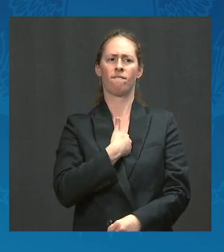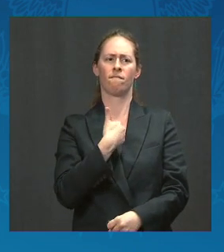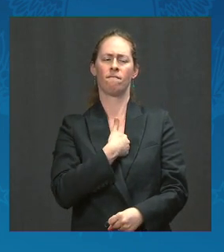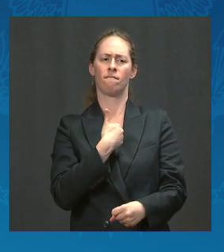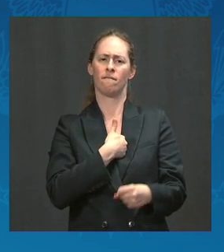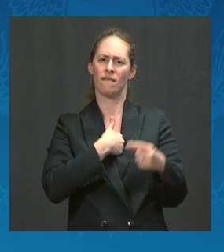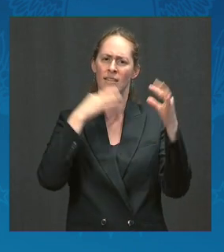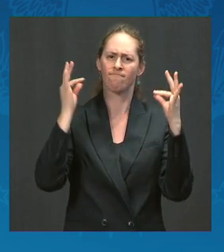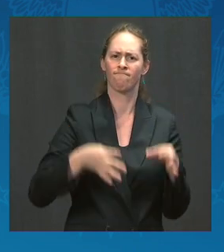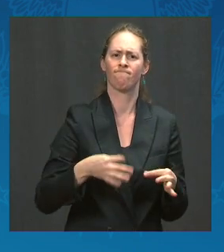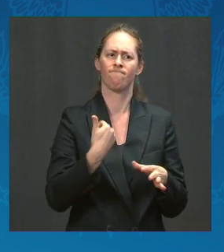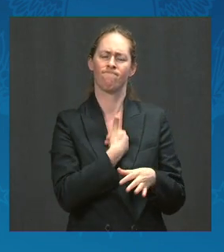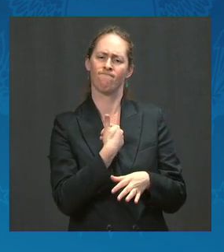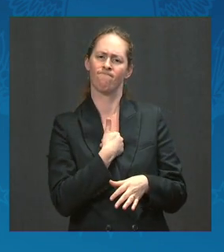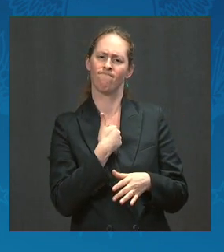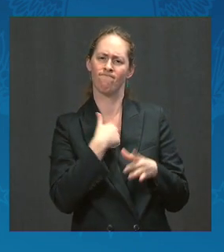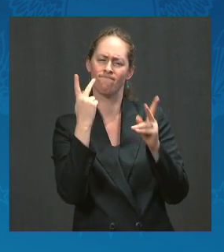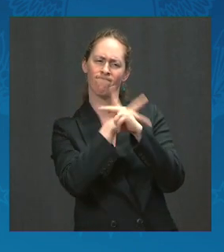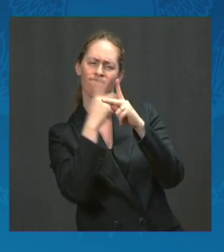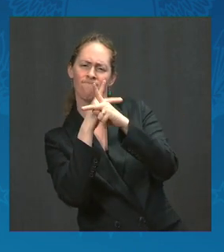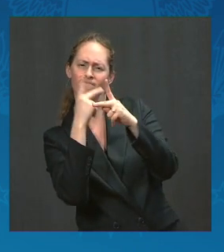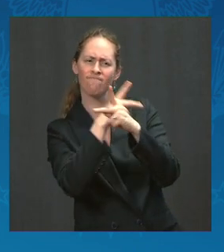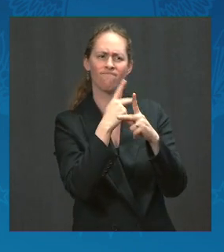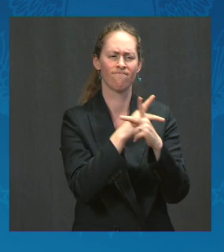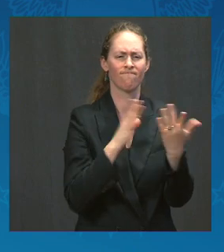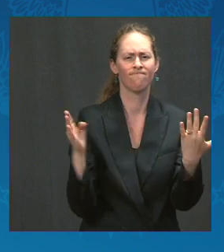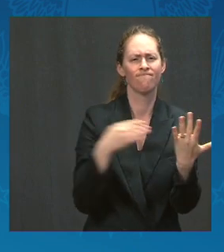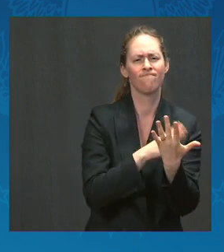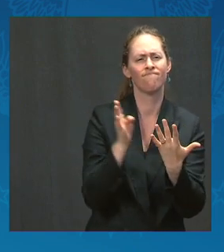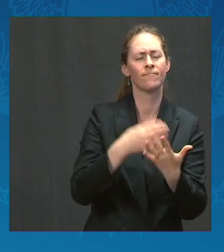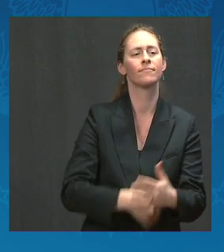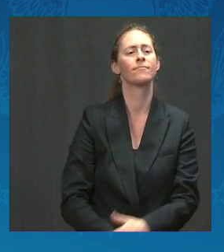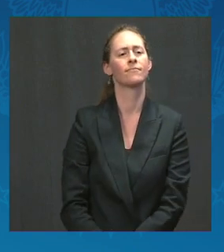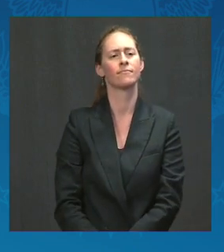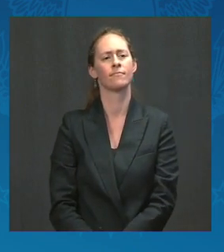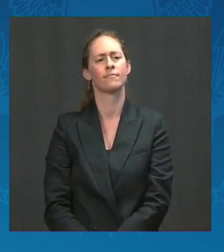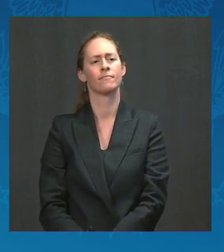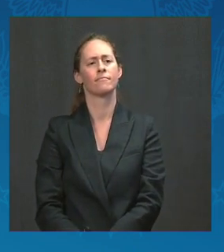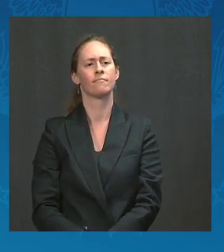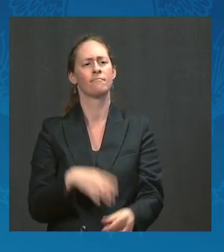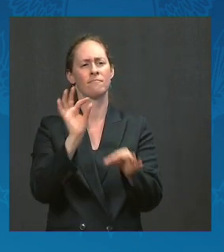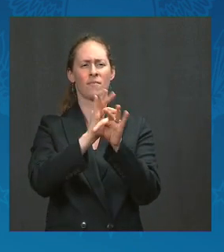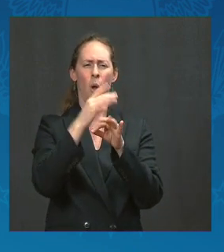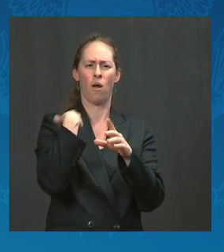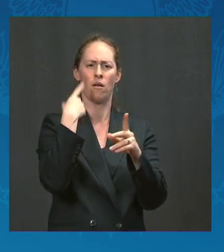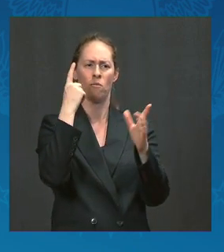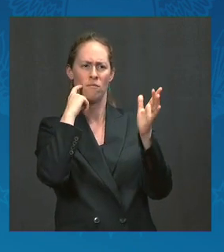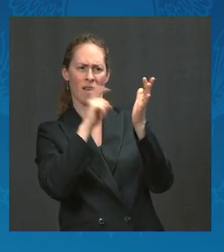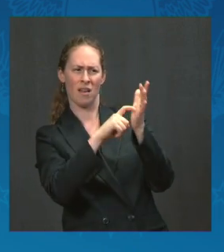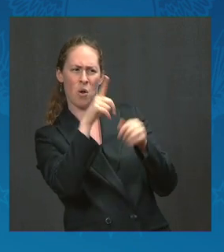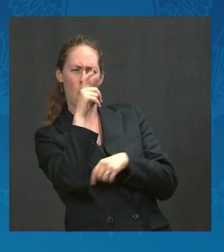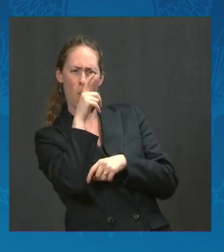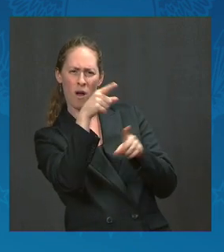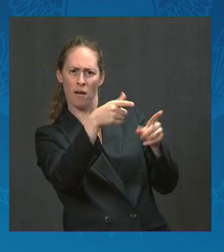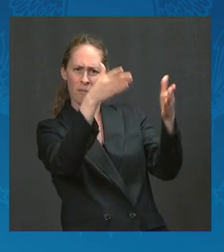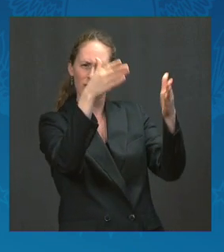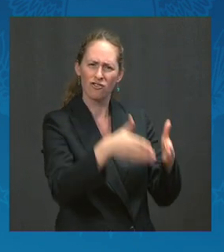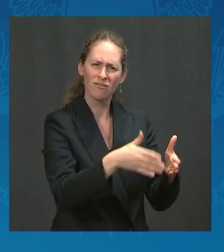This fight has always been about who is seen as a person worthy of the rights of citizenship